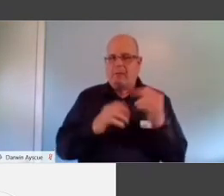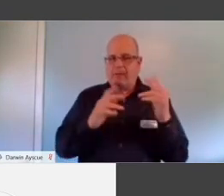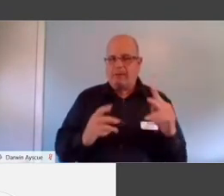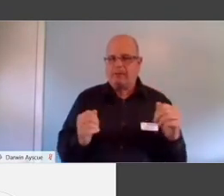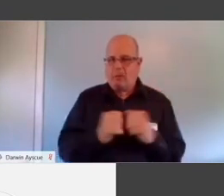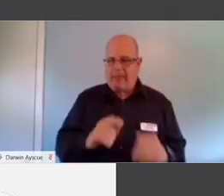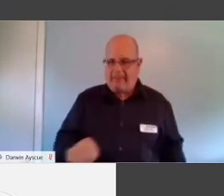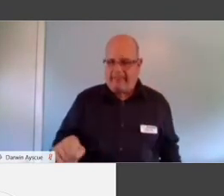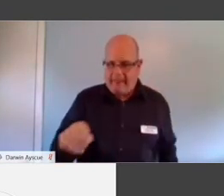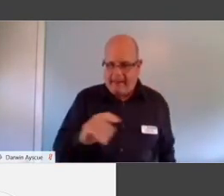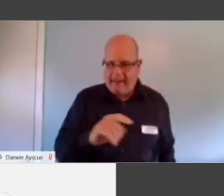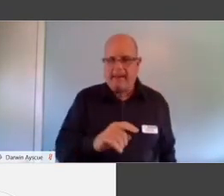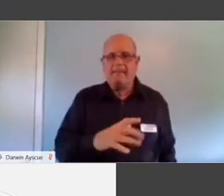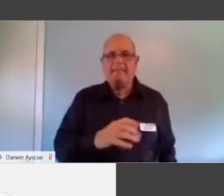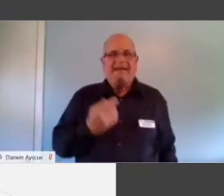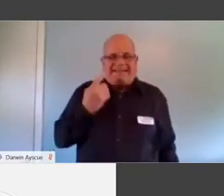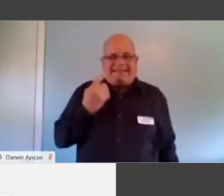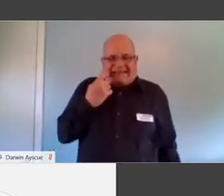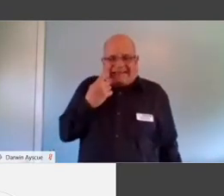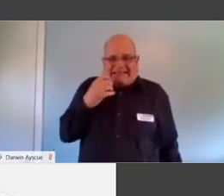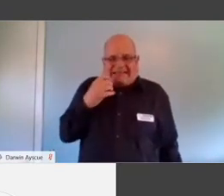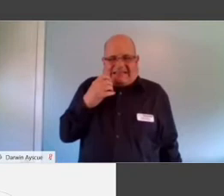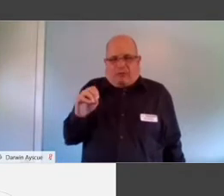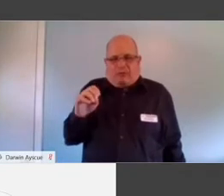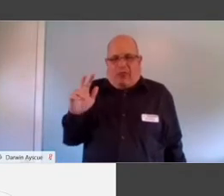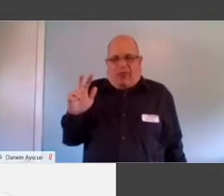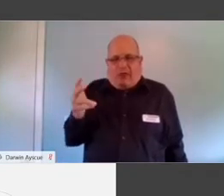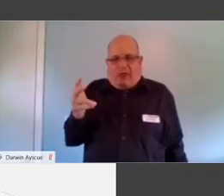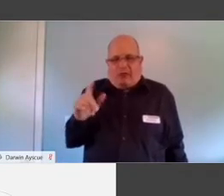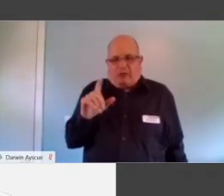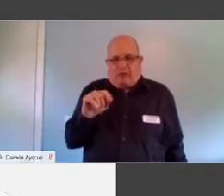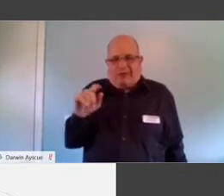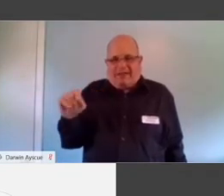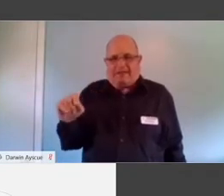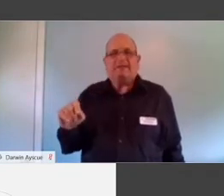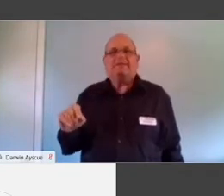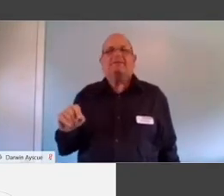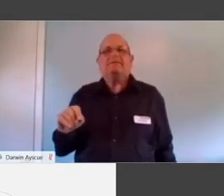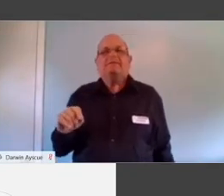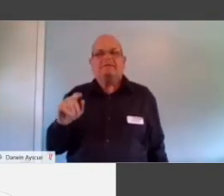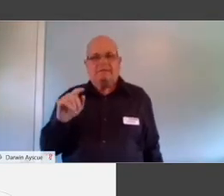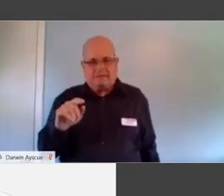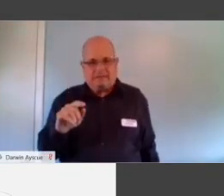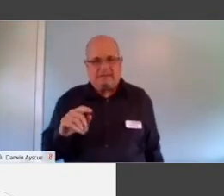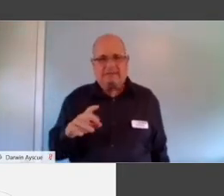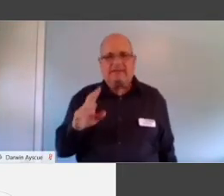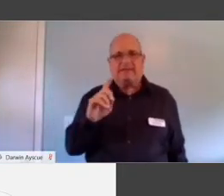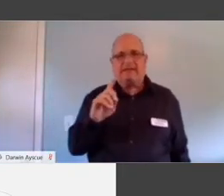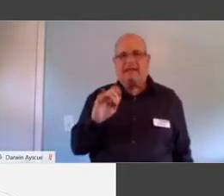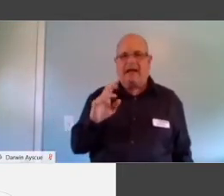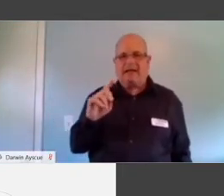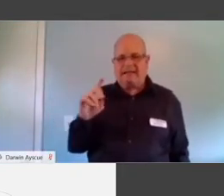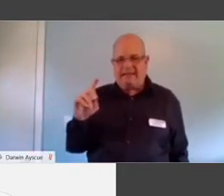And then just on June 3, 2020, the Department of DOH ‑‑ the Tennessee DIDD and DOH issued